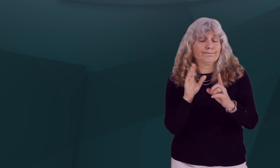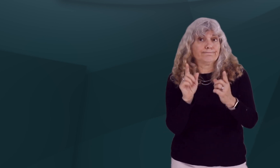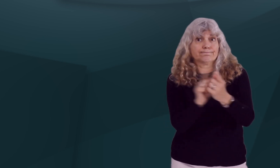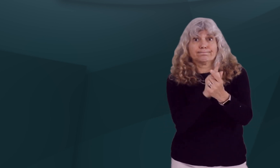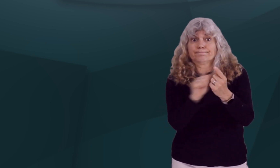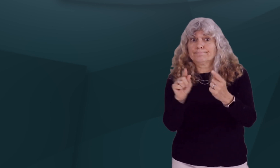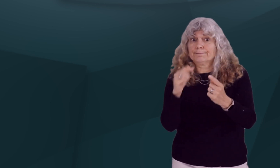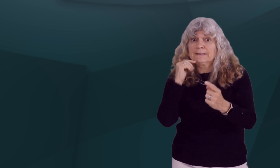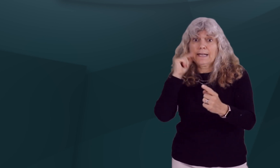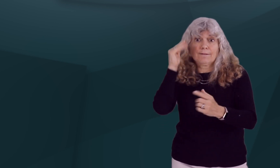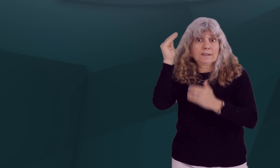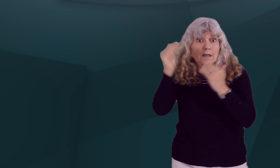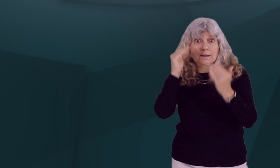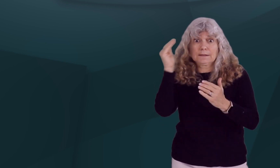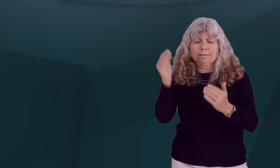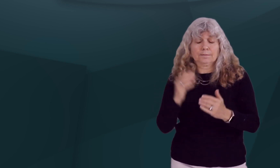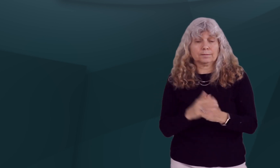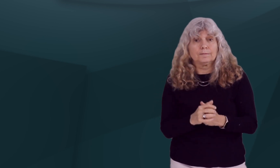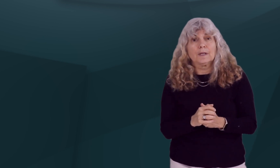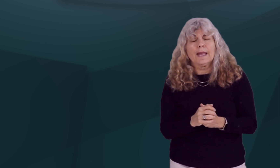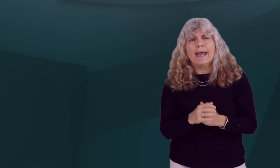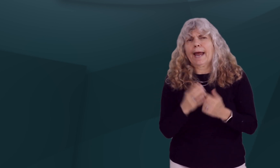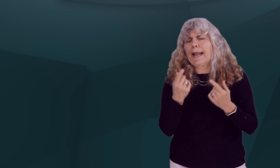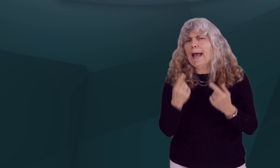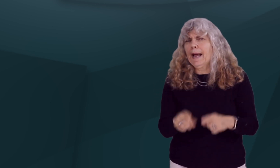I had never met a deaf adult in all those years.